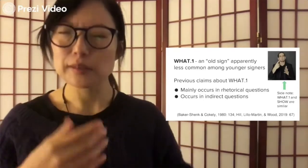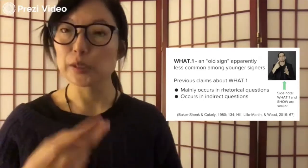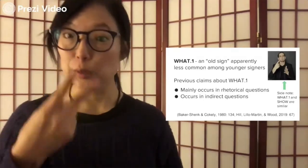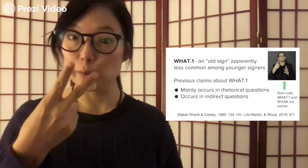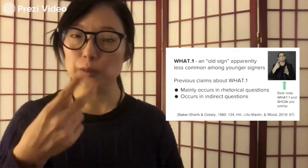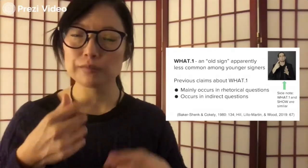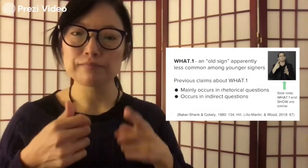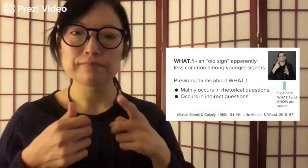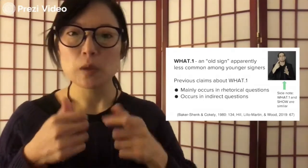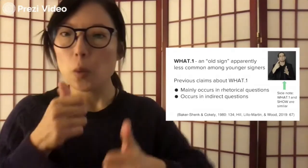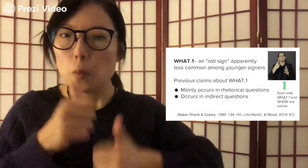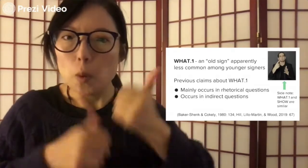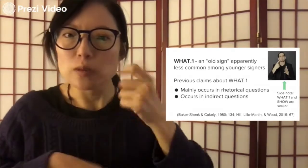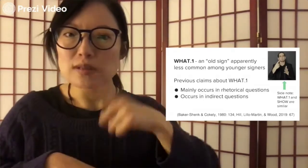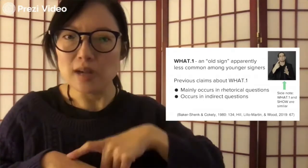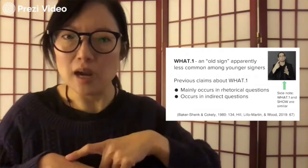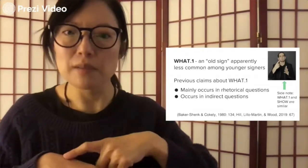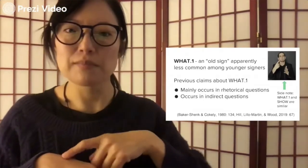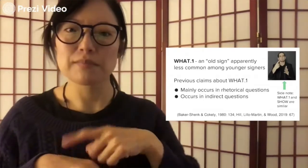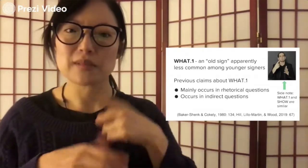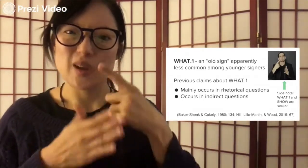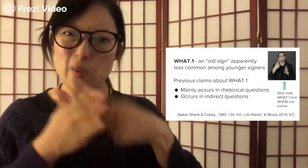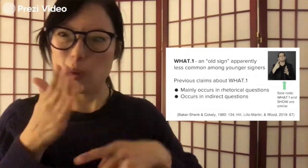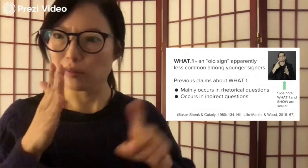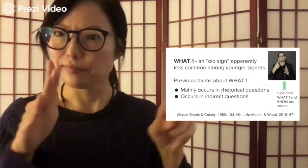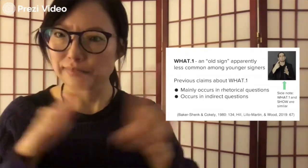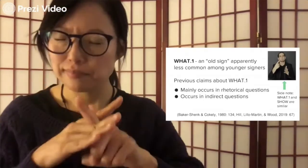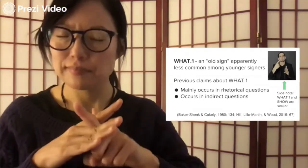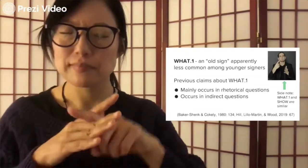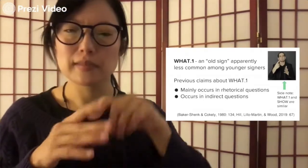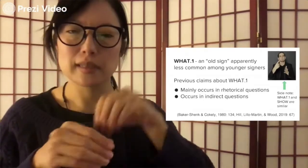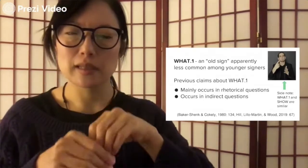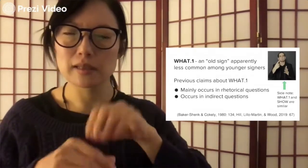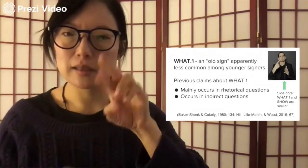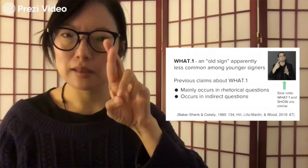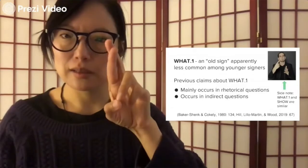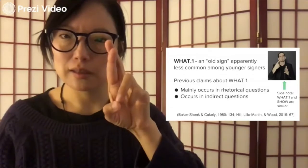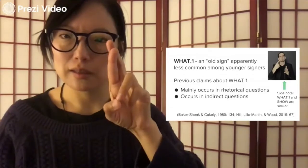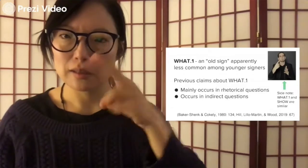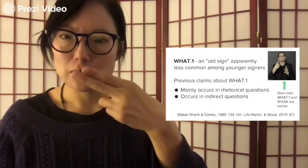WHAT.1 there are two, the most of the time it tends to occur in